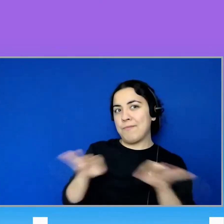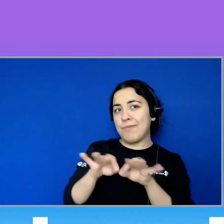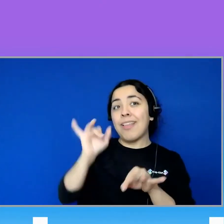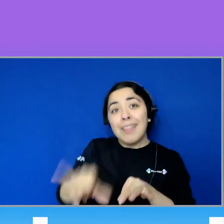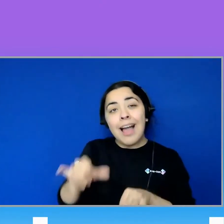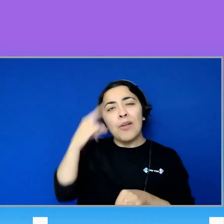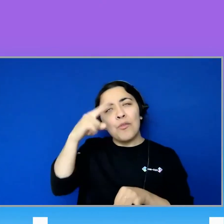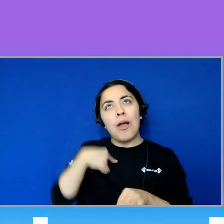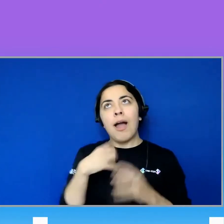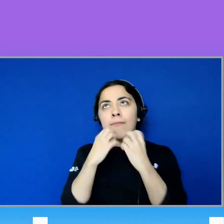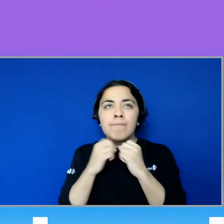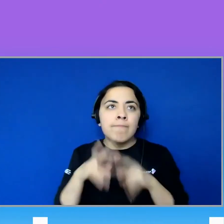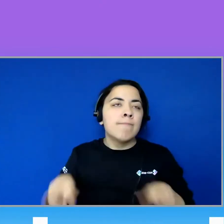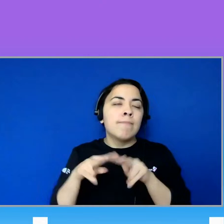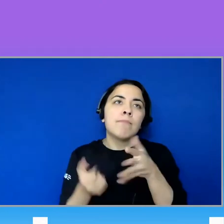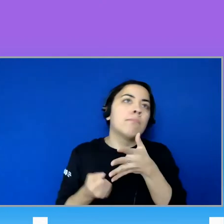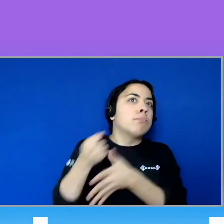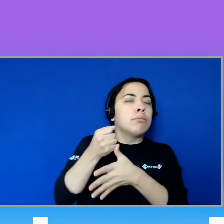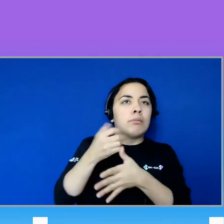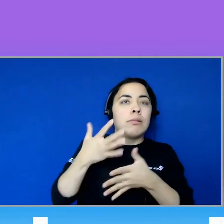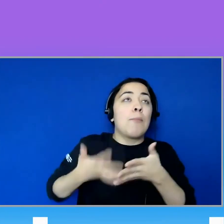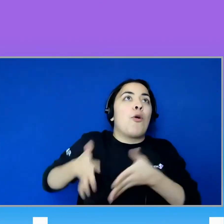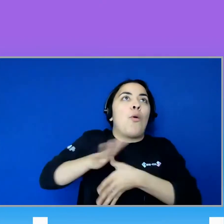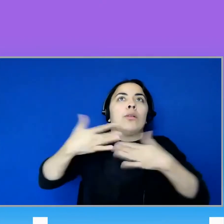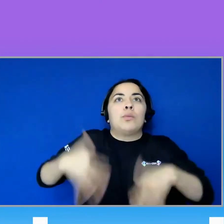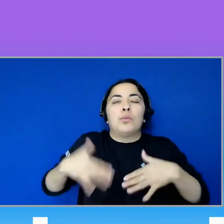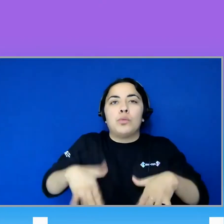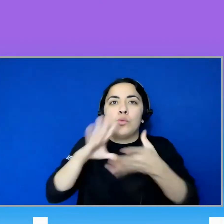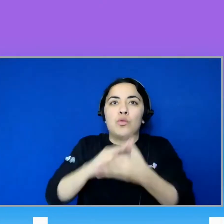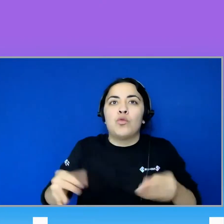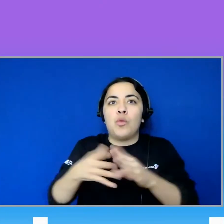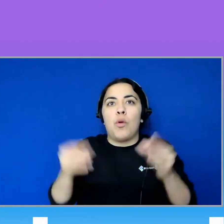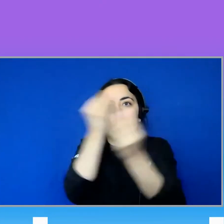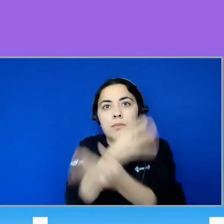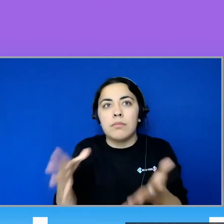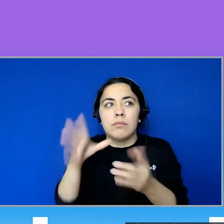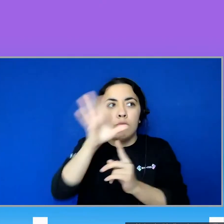believe in storytelling. But I have to tell you that the fact